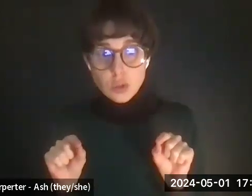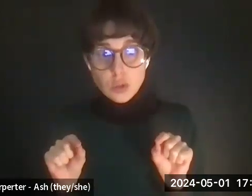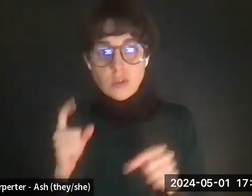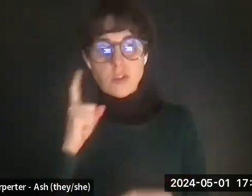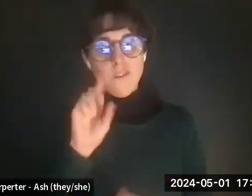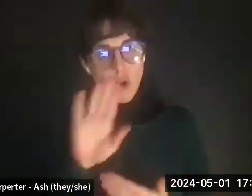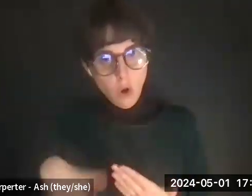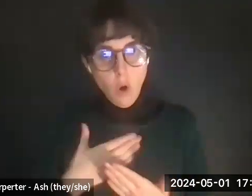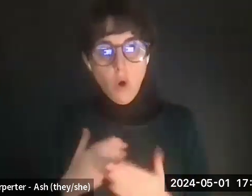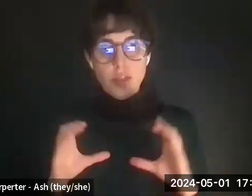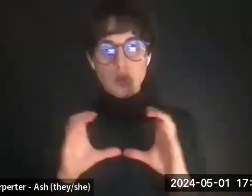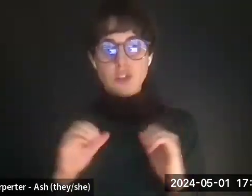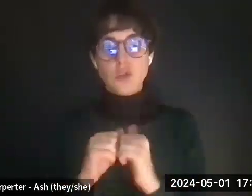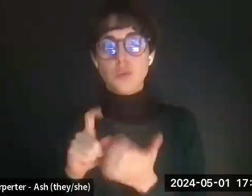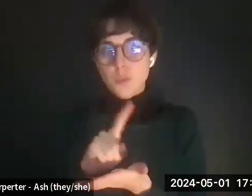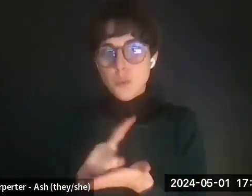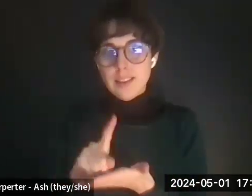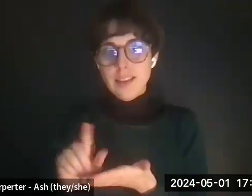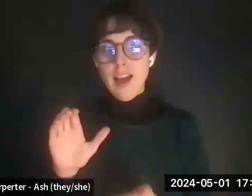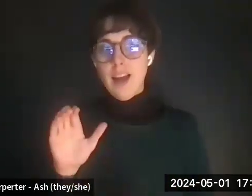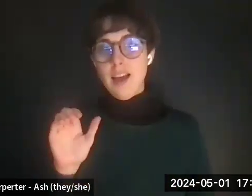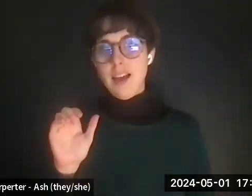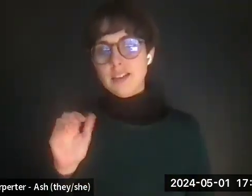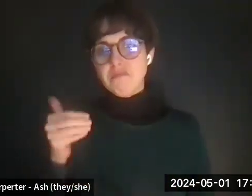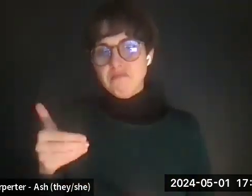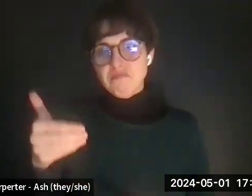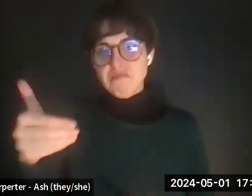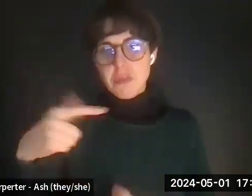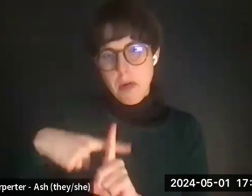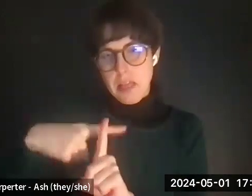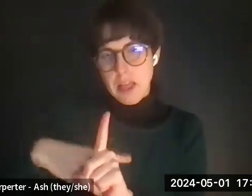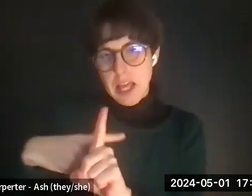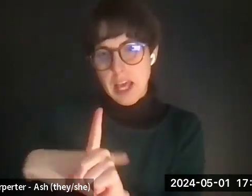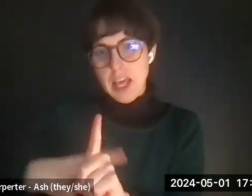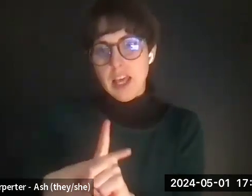More so from what it used to be a monthly. And we're we're able to get it back to a weekly so we could see it as it's happening.